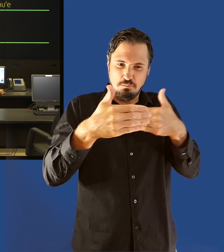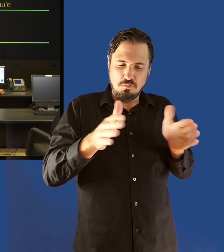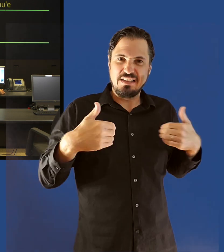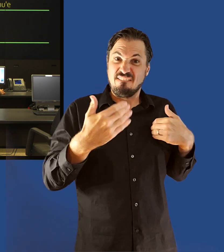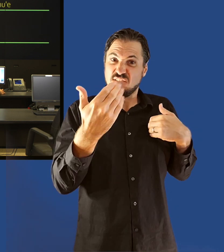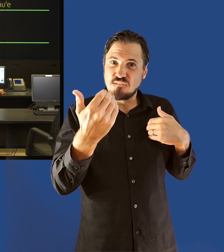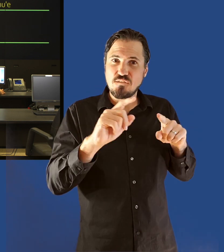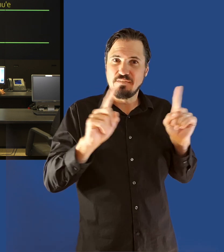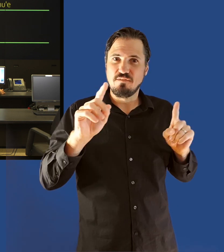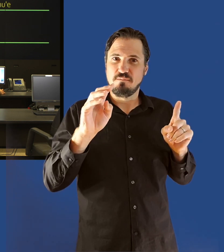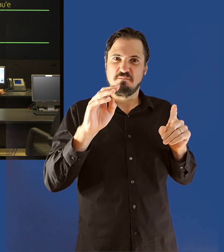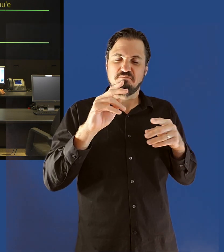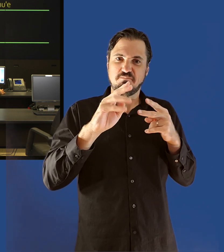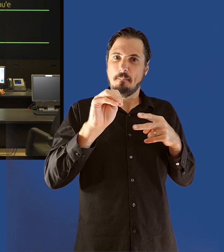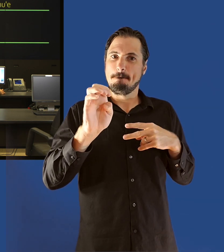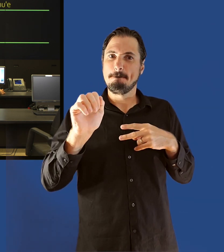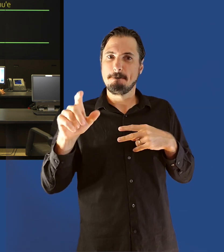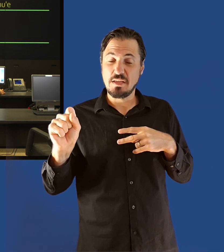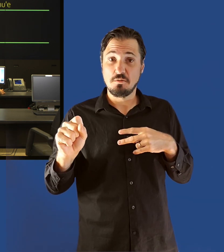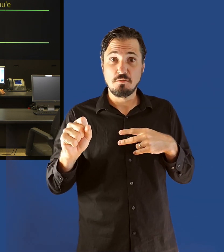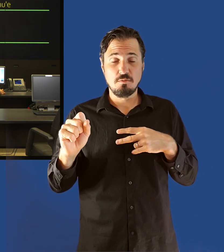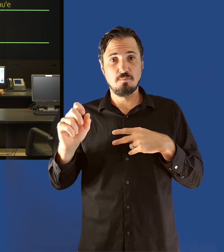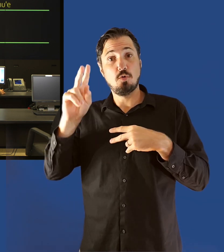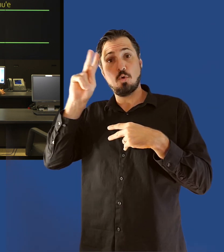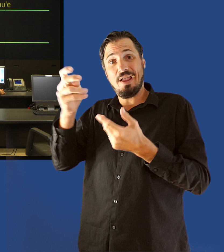Home delivered meals are prepared by Kaua‘i Economic Opportunity.